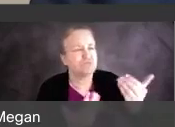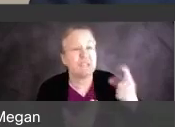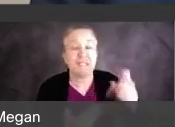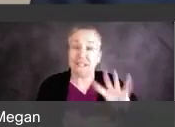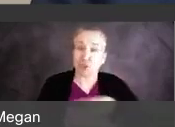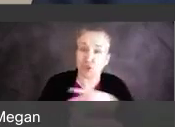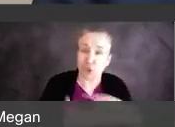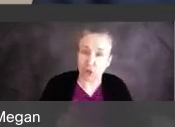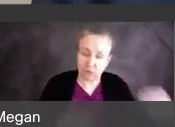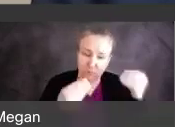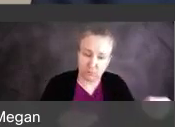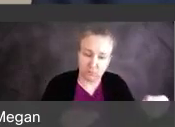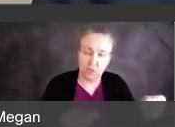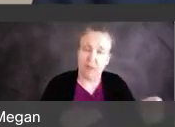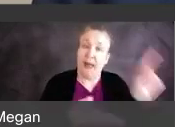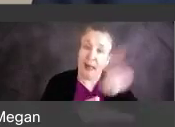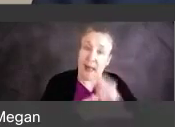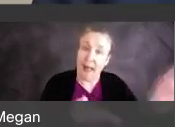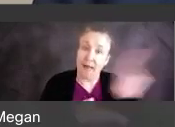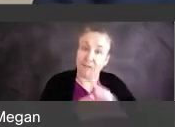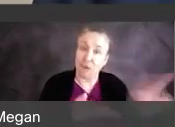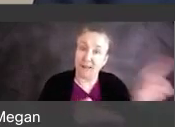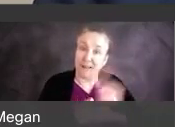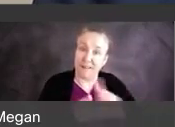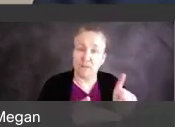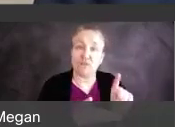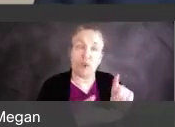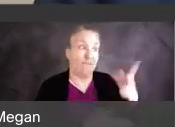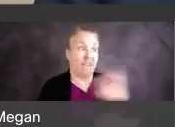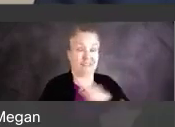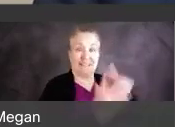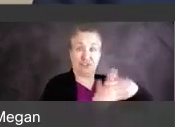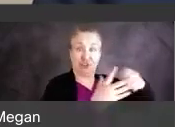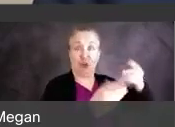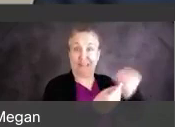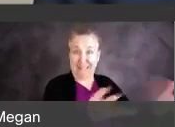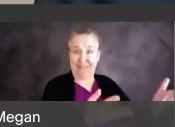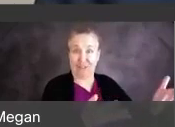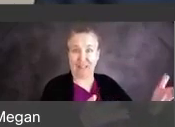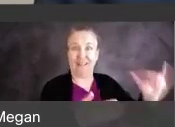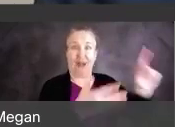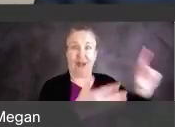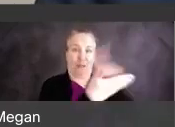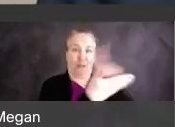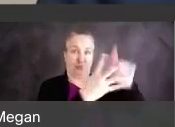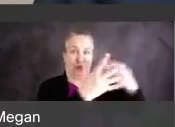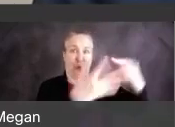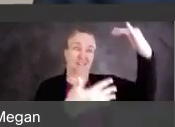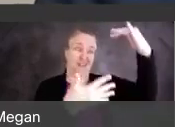with each week of the year since vaccine's been coming and where it went, to which counties,